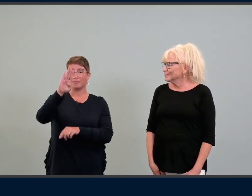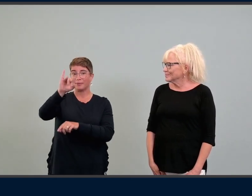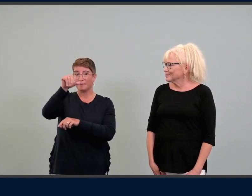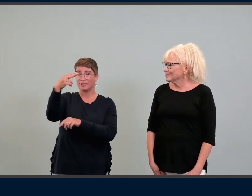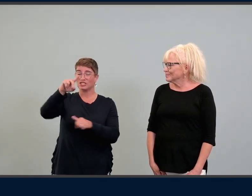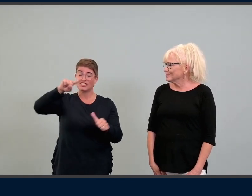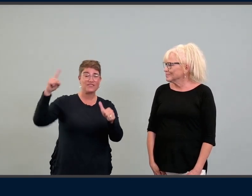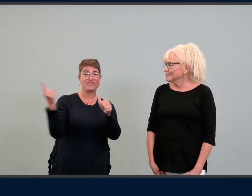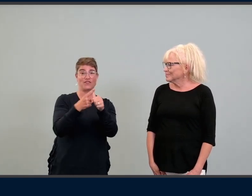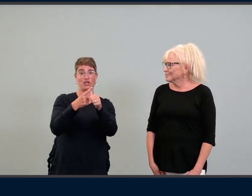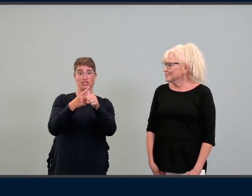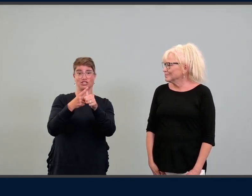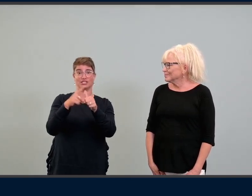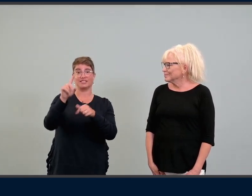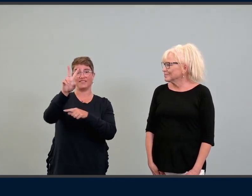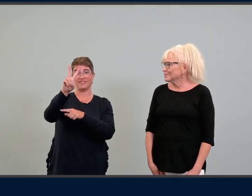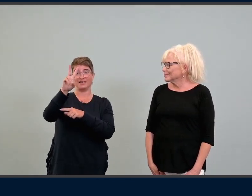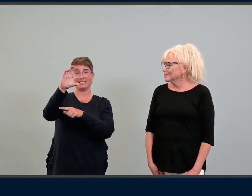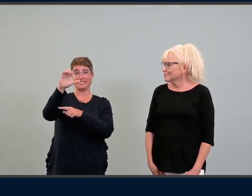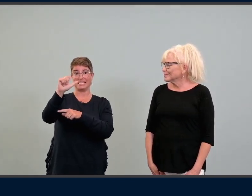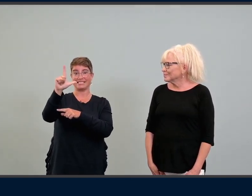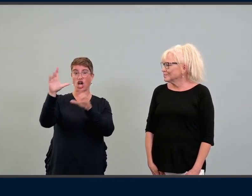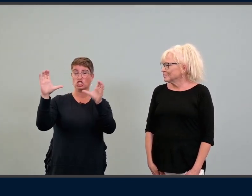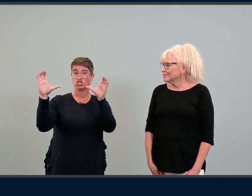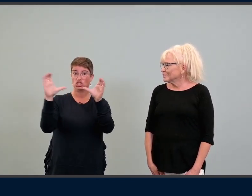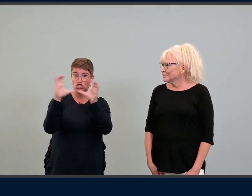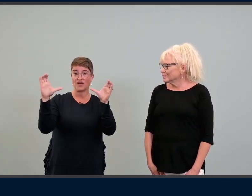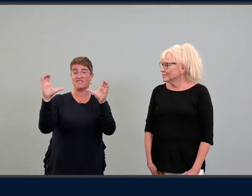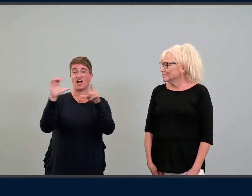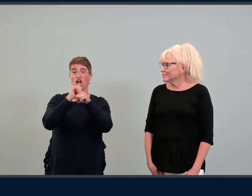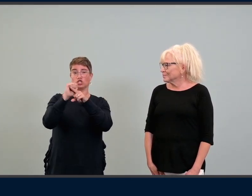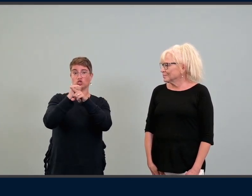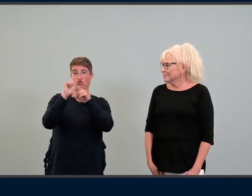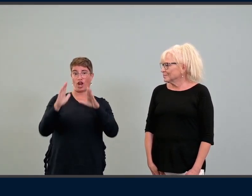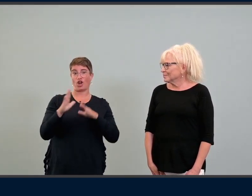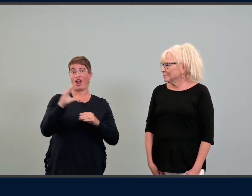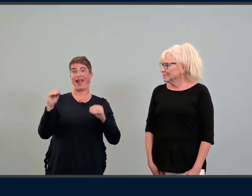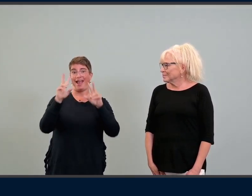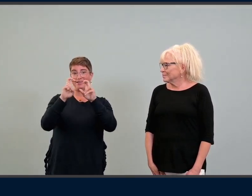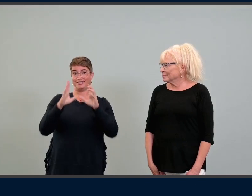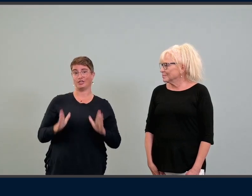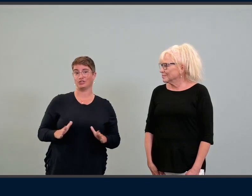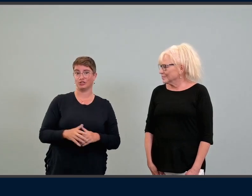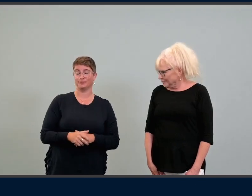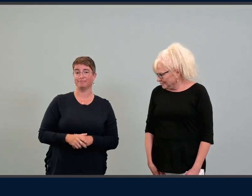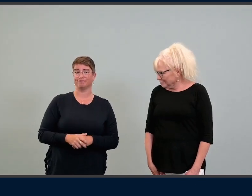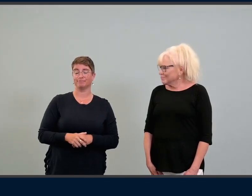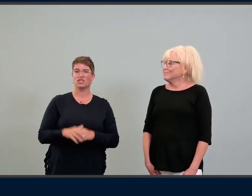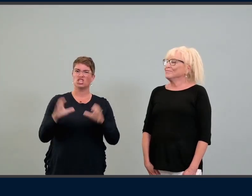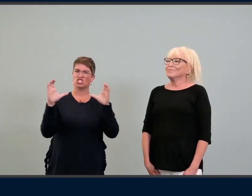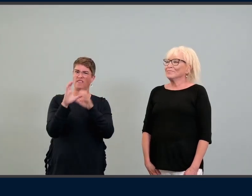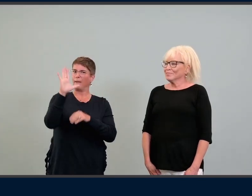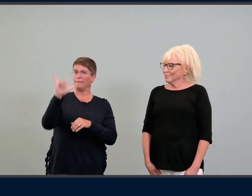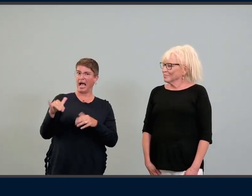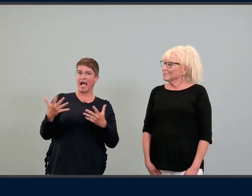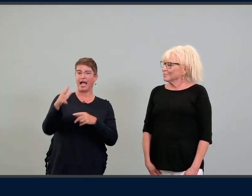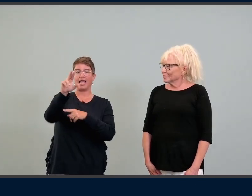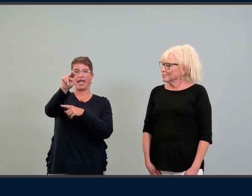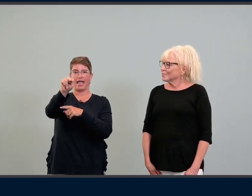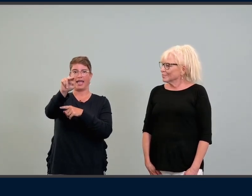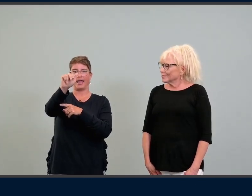REBECCA LOZAR >> We are proud to be Michigan's first VCSL-certified trainers and assessors. We were